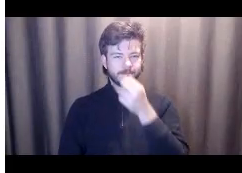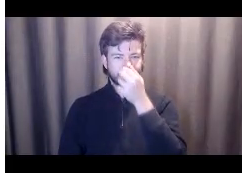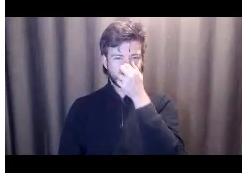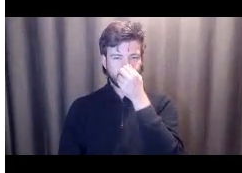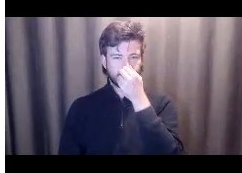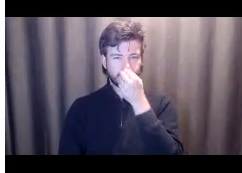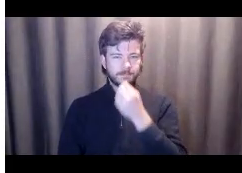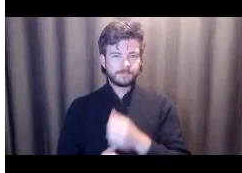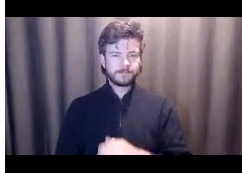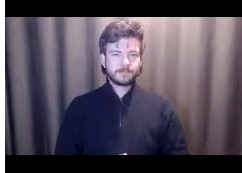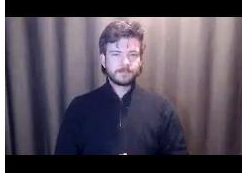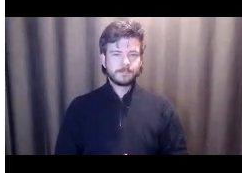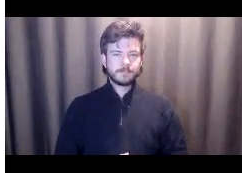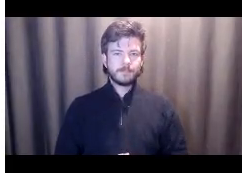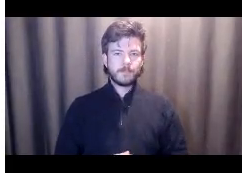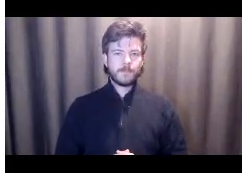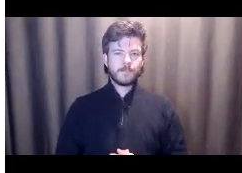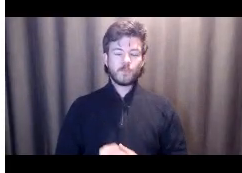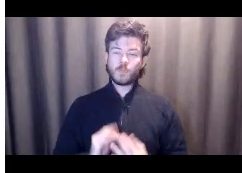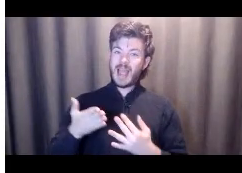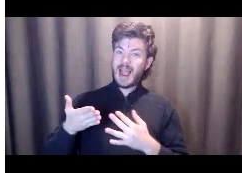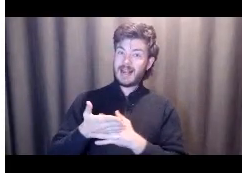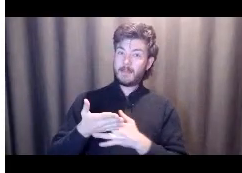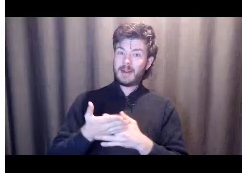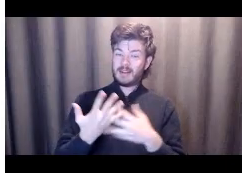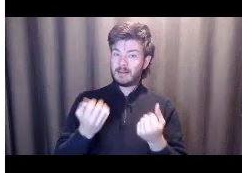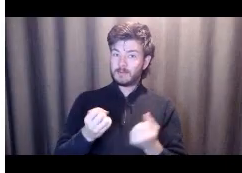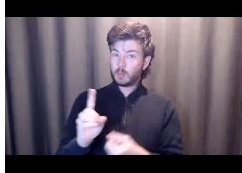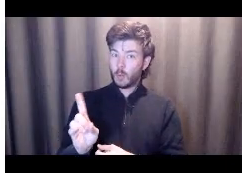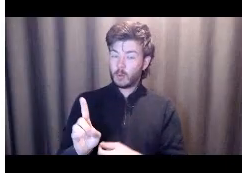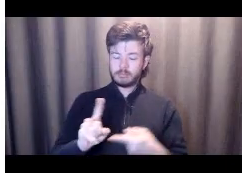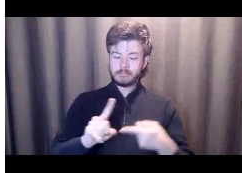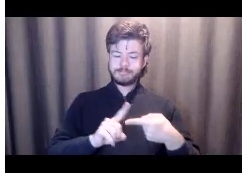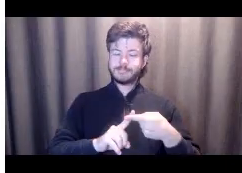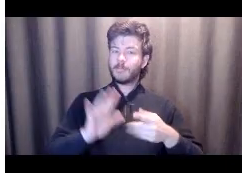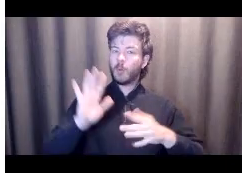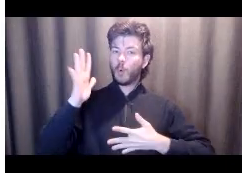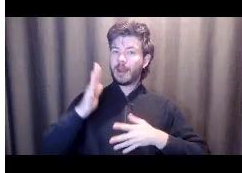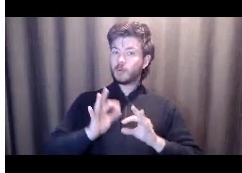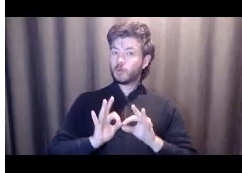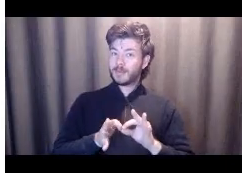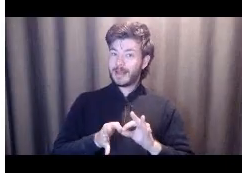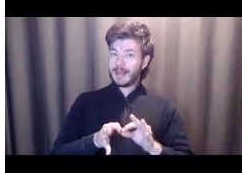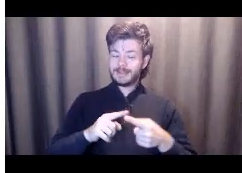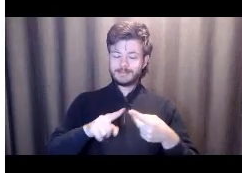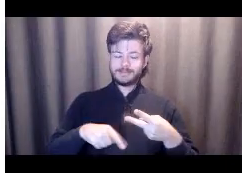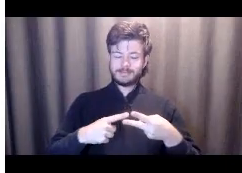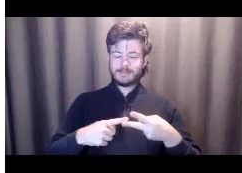Our accessibility features today include Auslan interpreters and live captions.